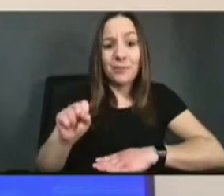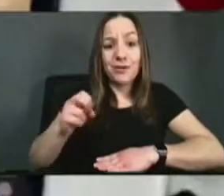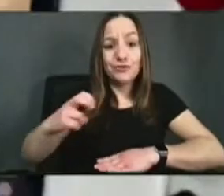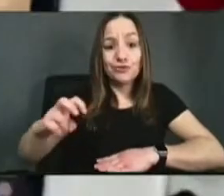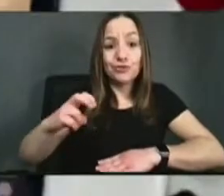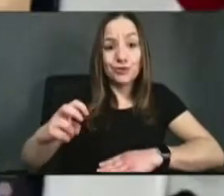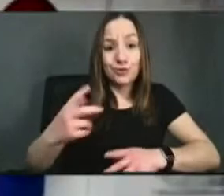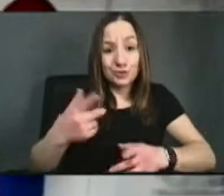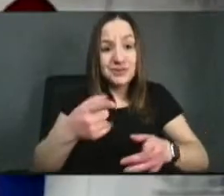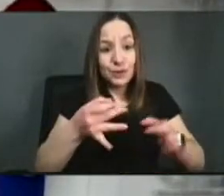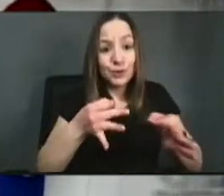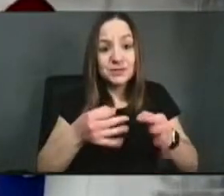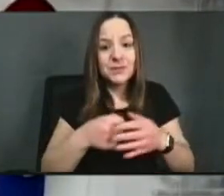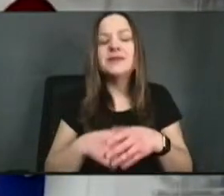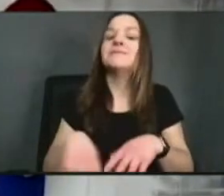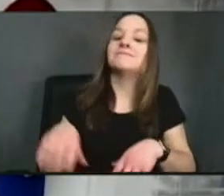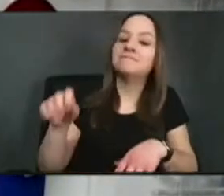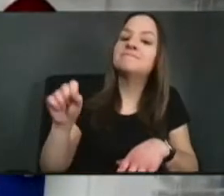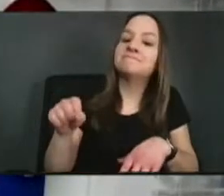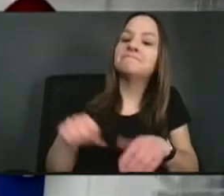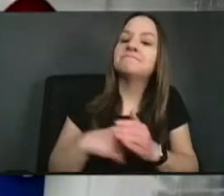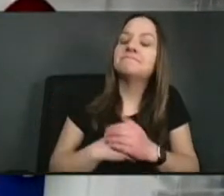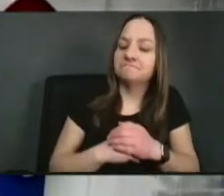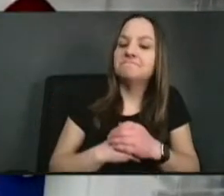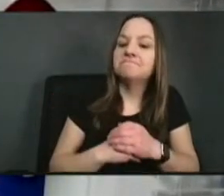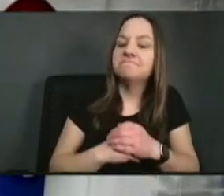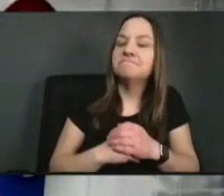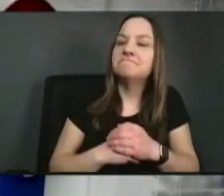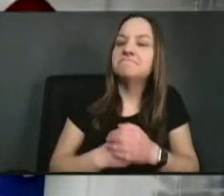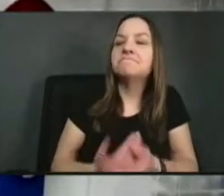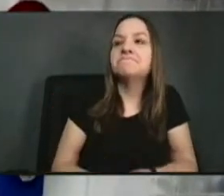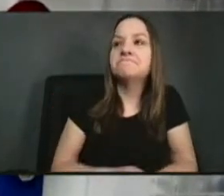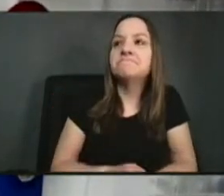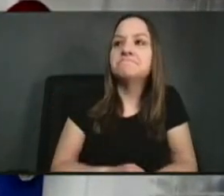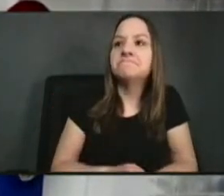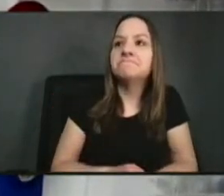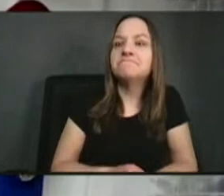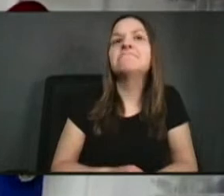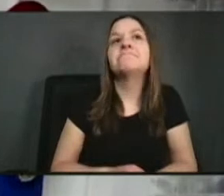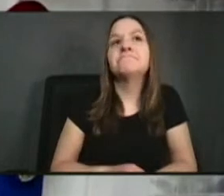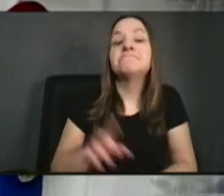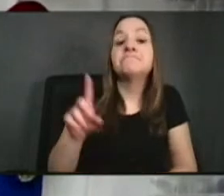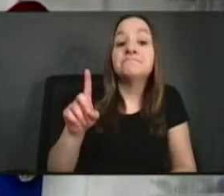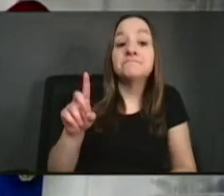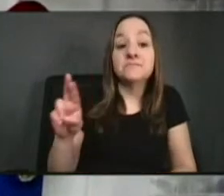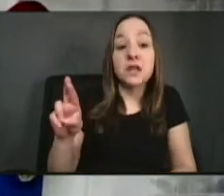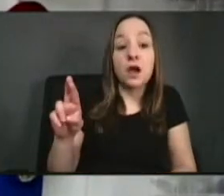Transportation, do you? Can you talk about that at all?